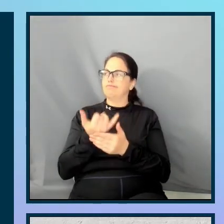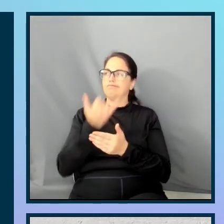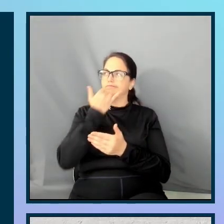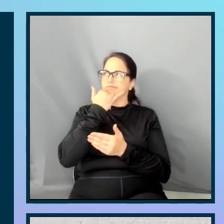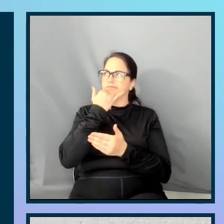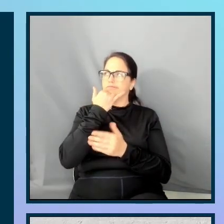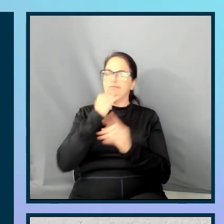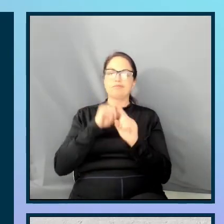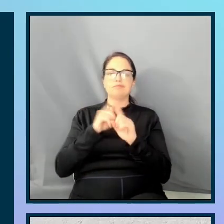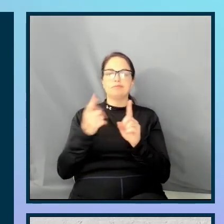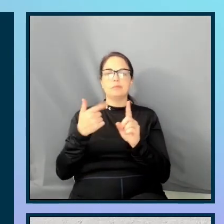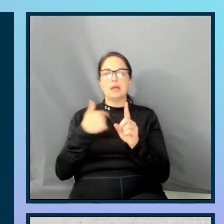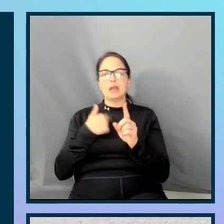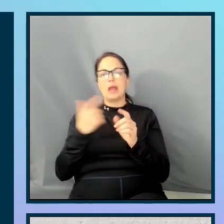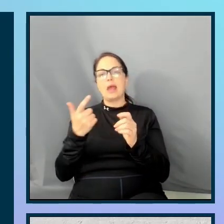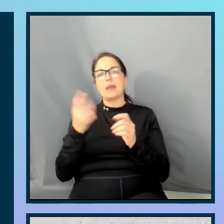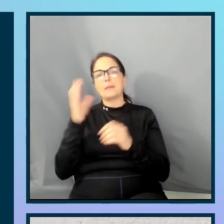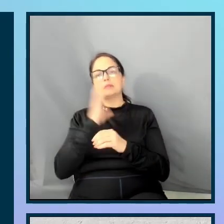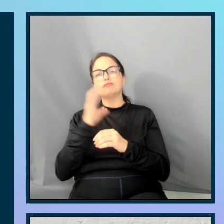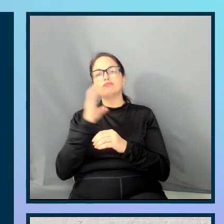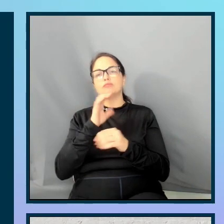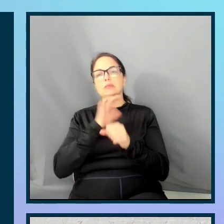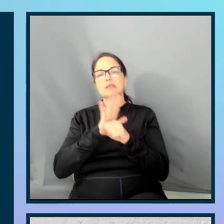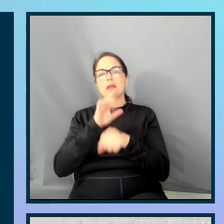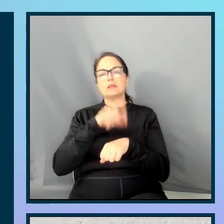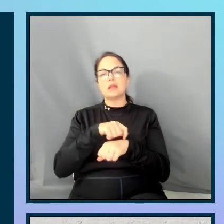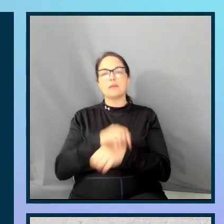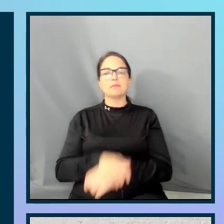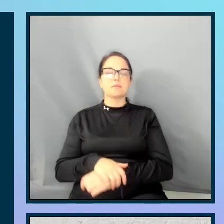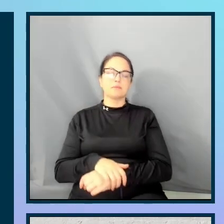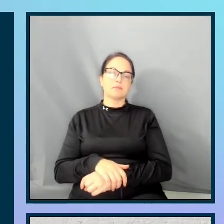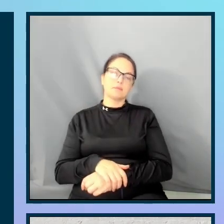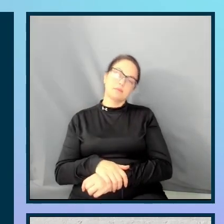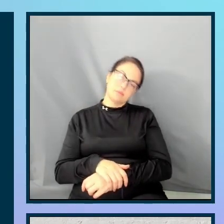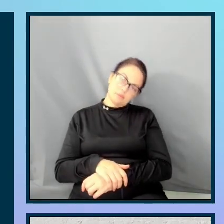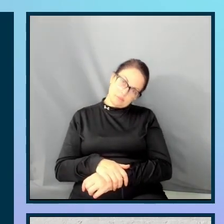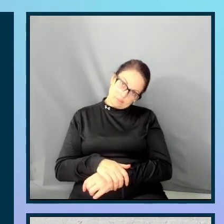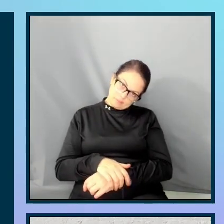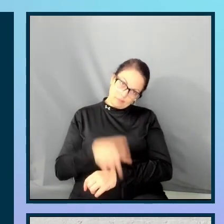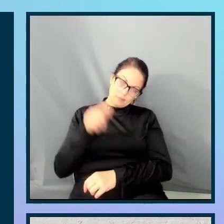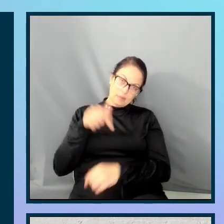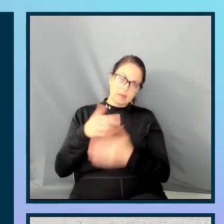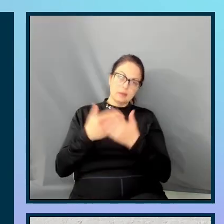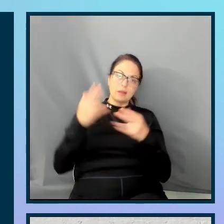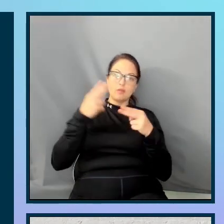but that I had been chasing this entire time. This thing called accessibility